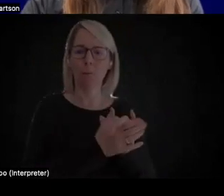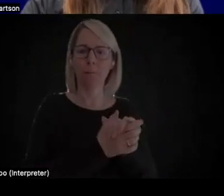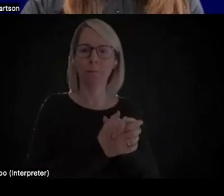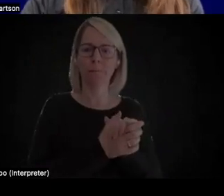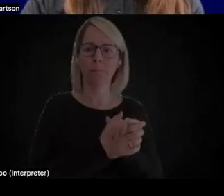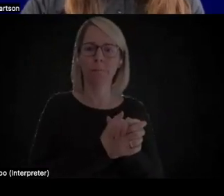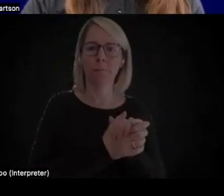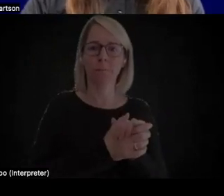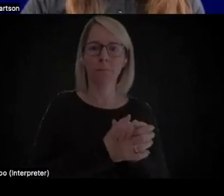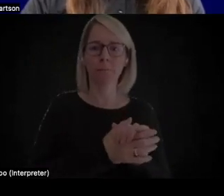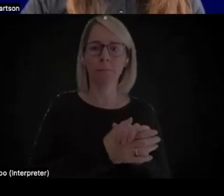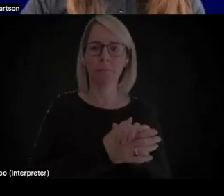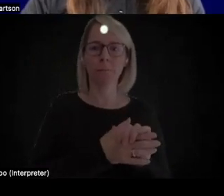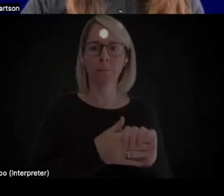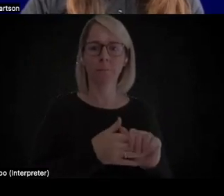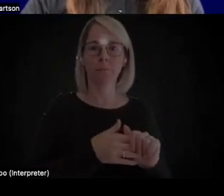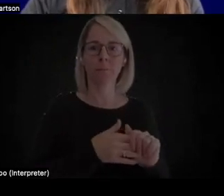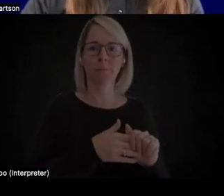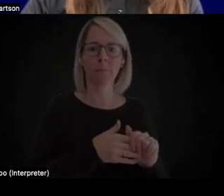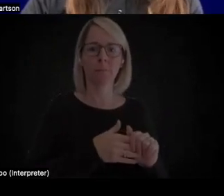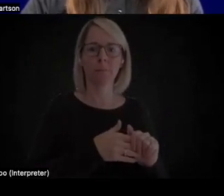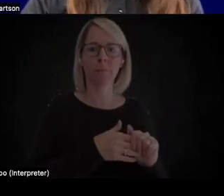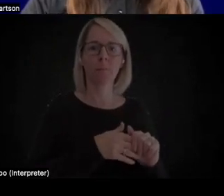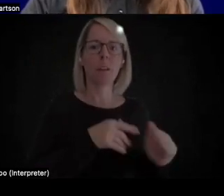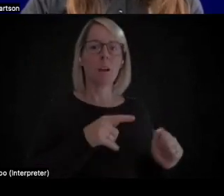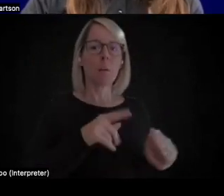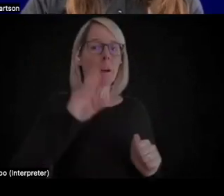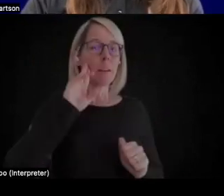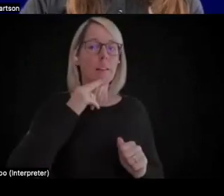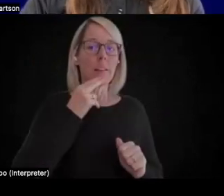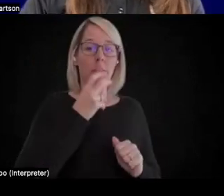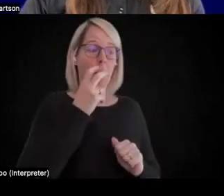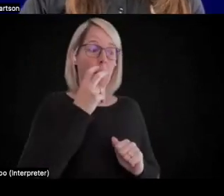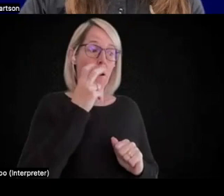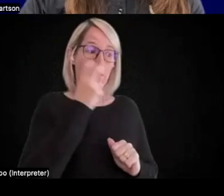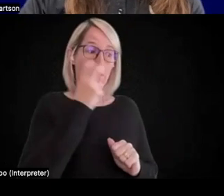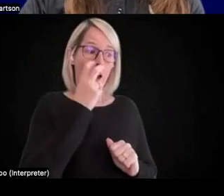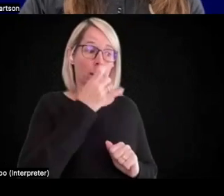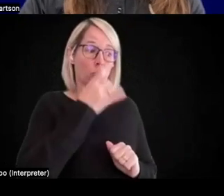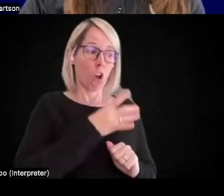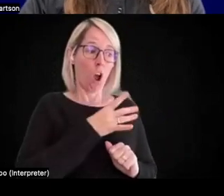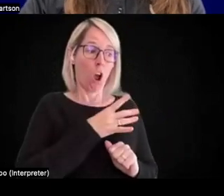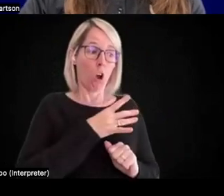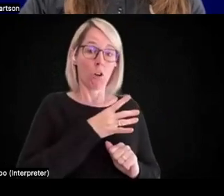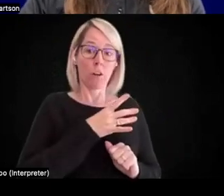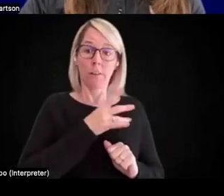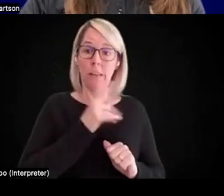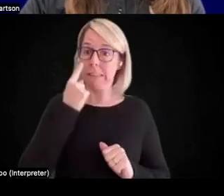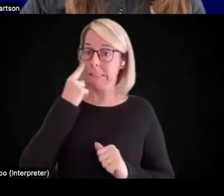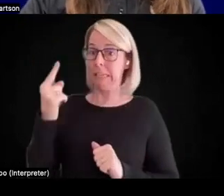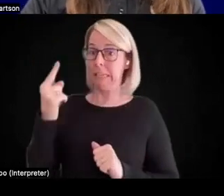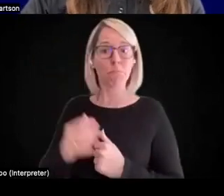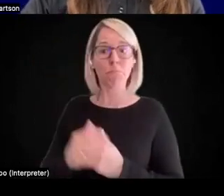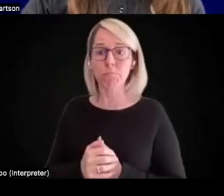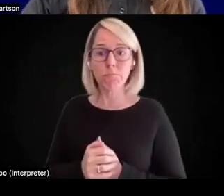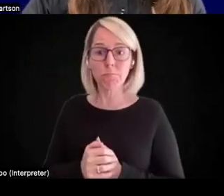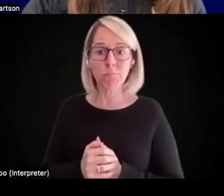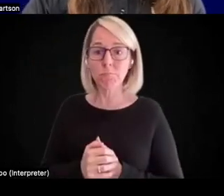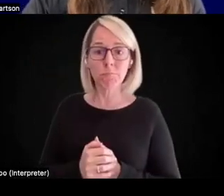but again the deafblind child has no way of knowing that. Is the response matching